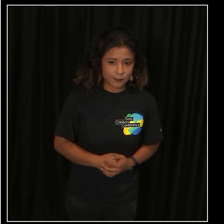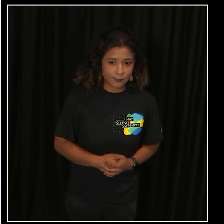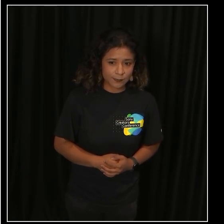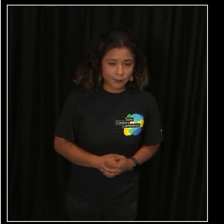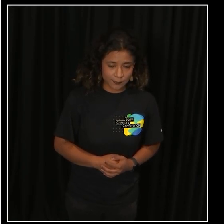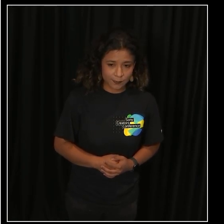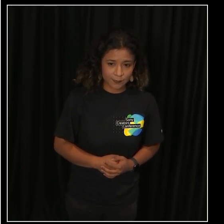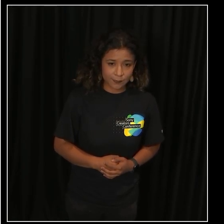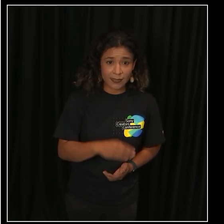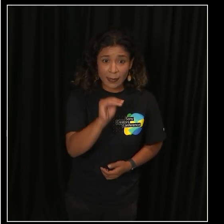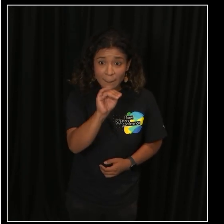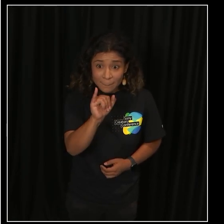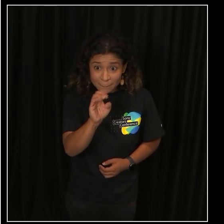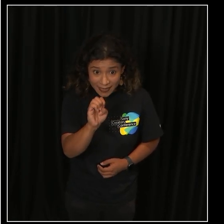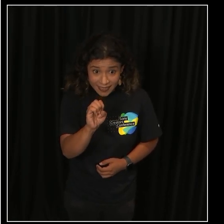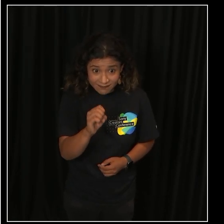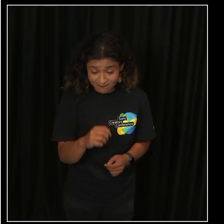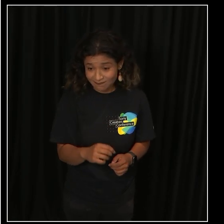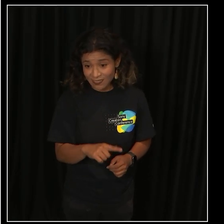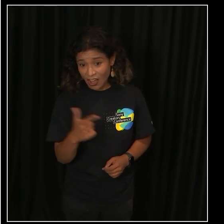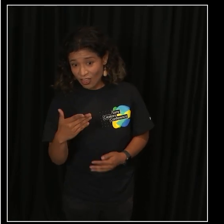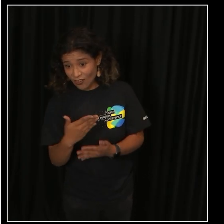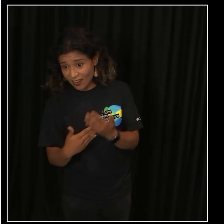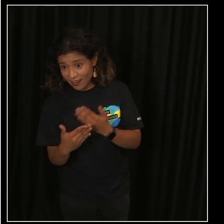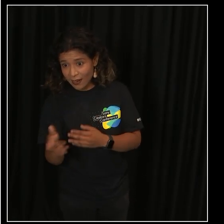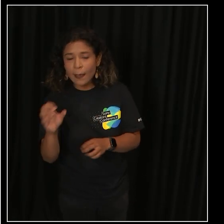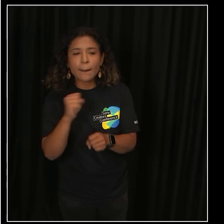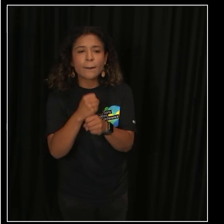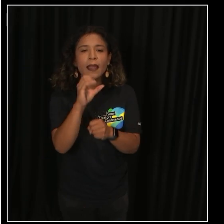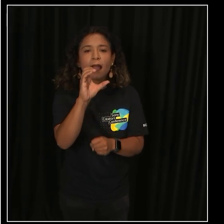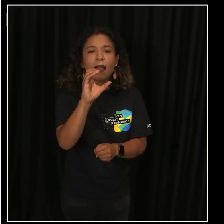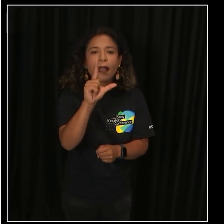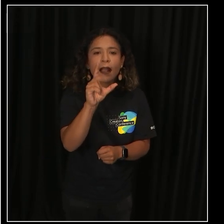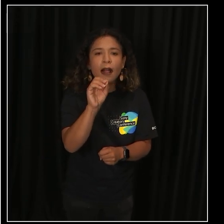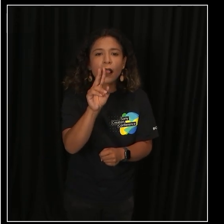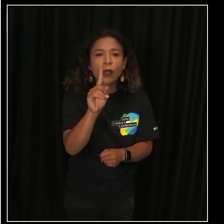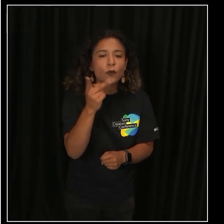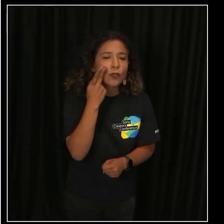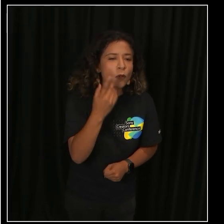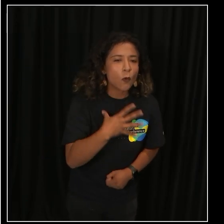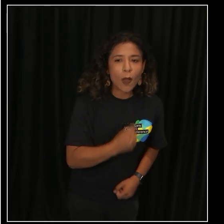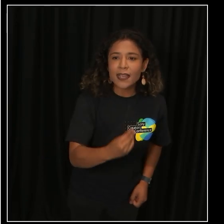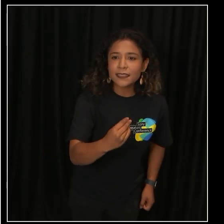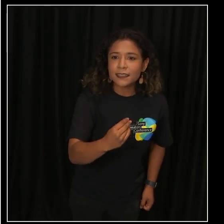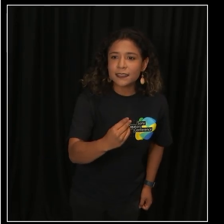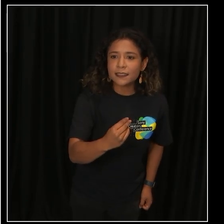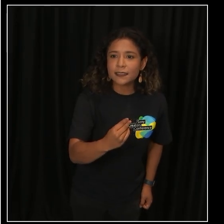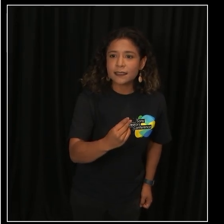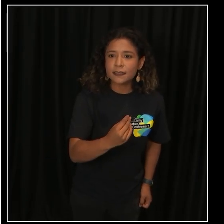On the other hand, Mie scattering makes the clouds white because of a strong of scattering